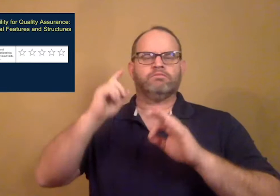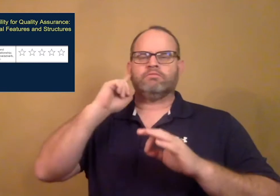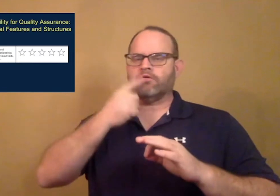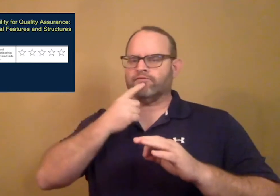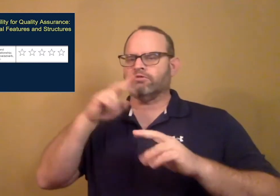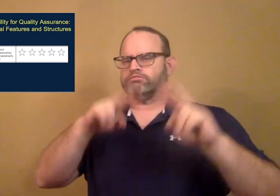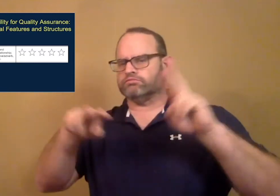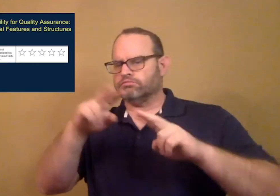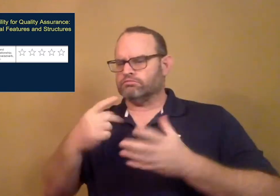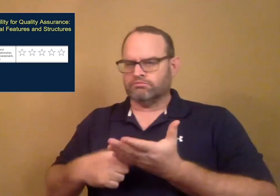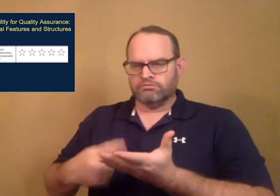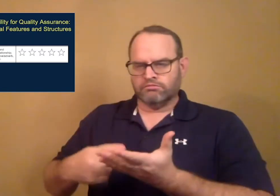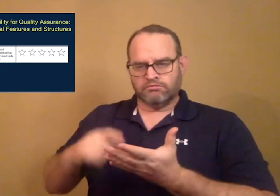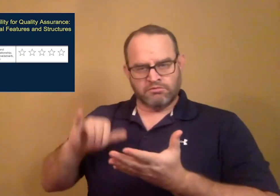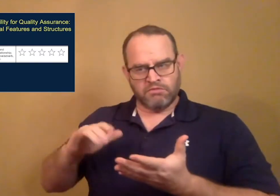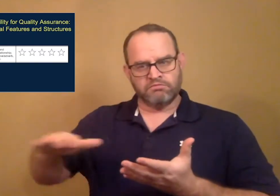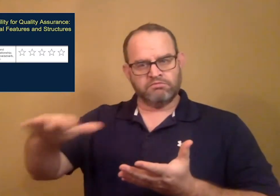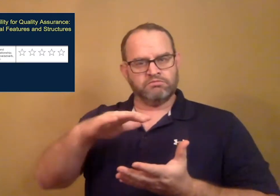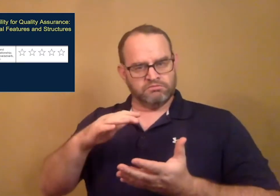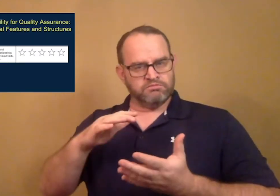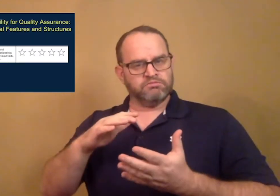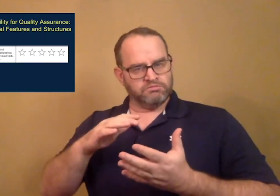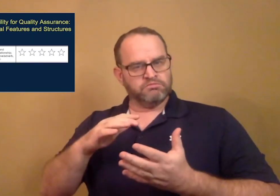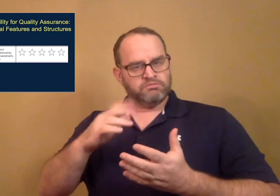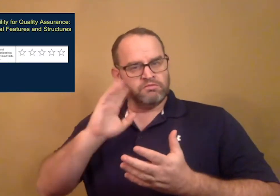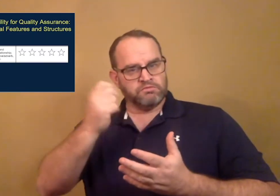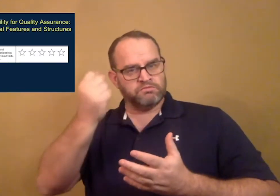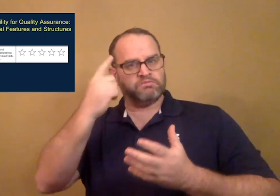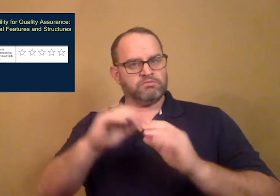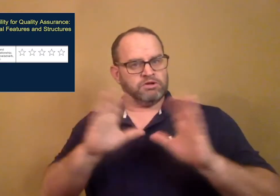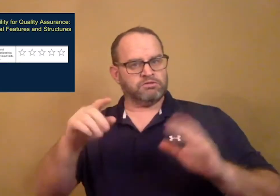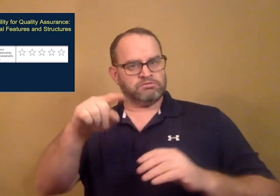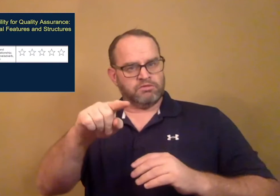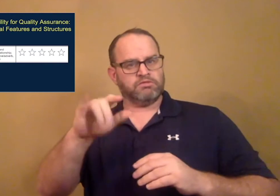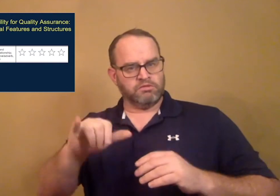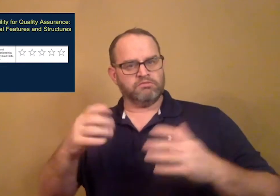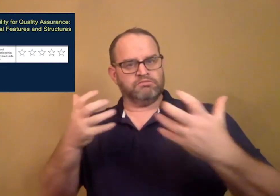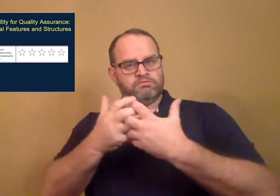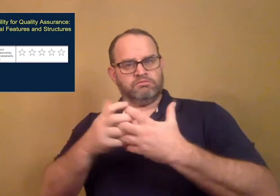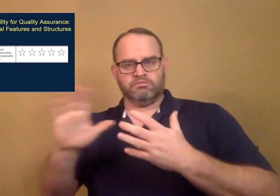The important thing is to have deaf people on the team meet and discuss the signed content to determine whether or not the sign language is closely matched to the one in their deaf community.